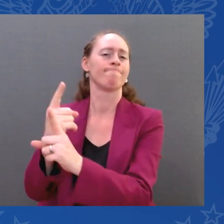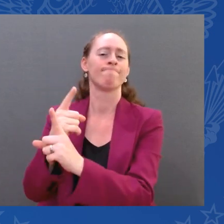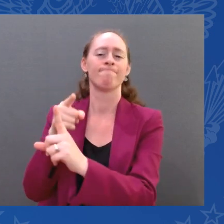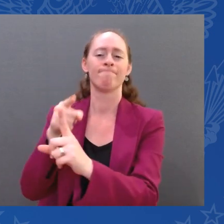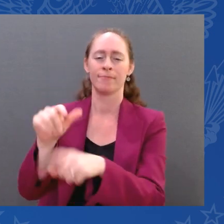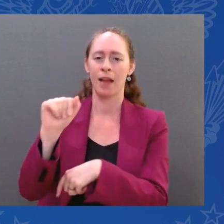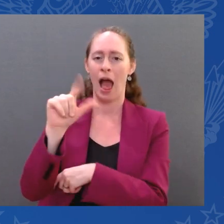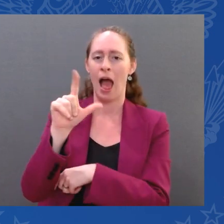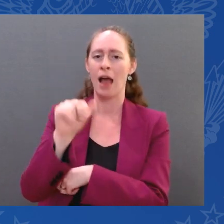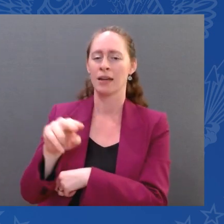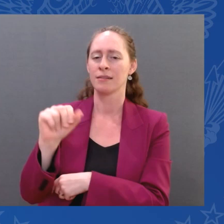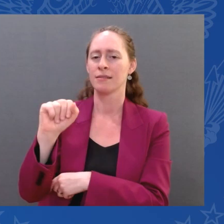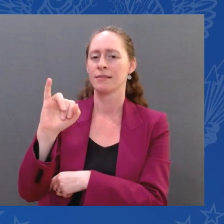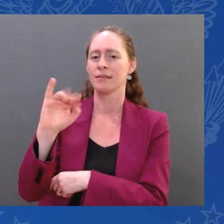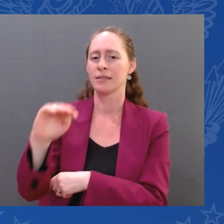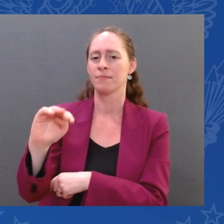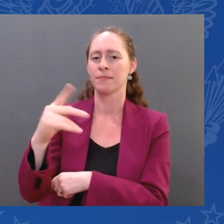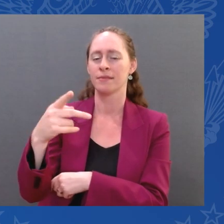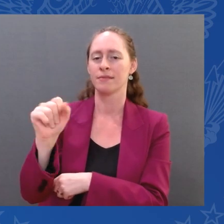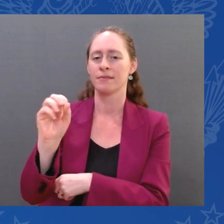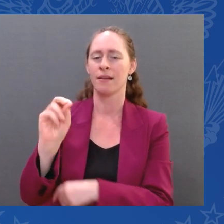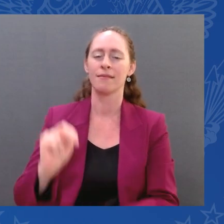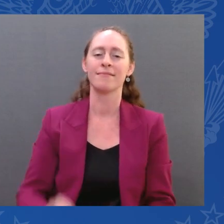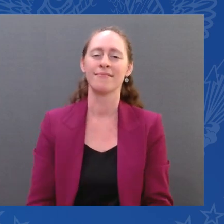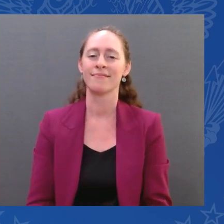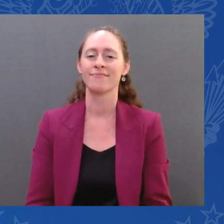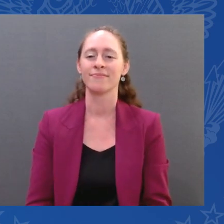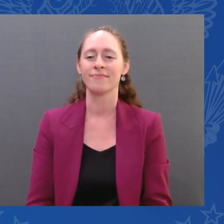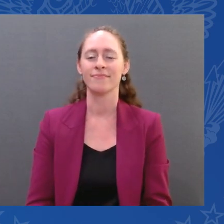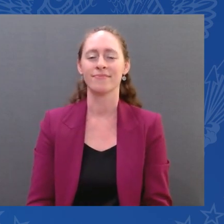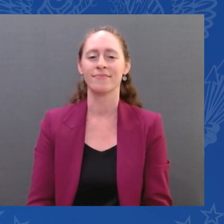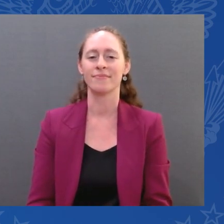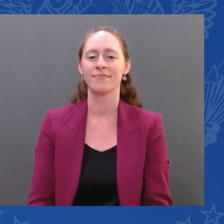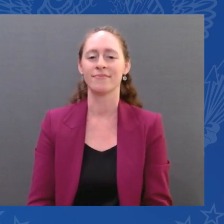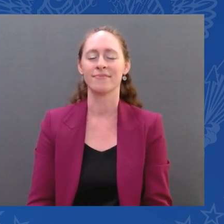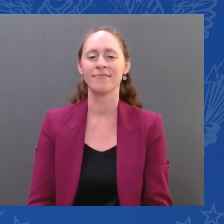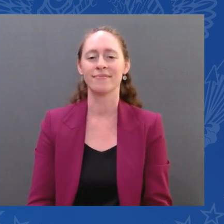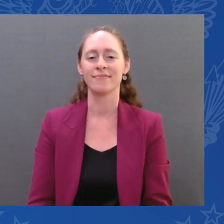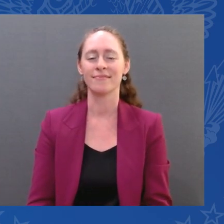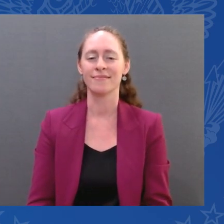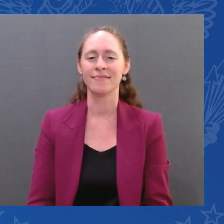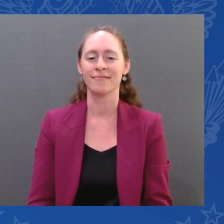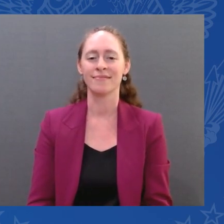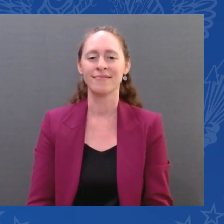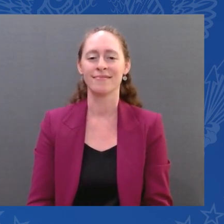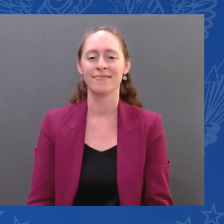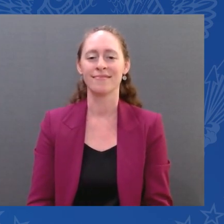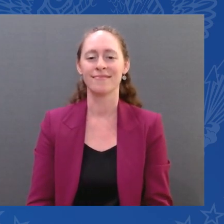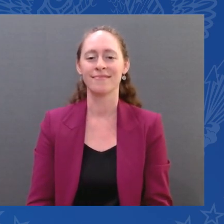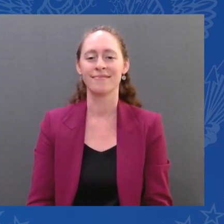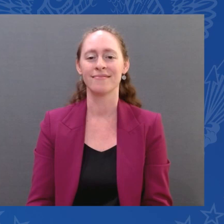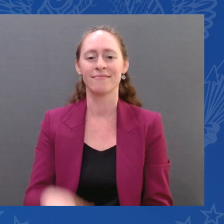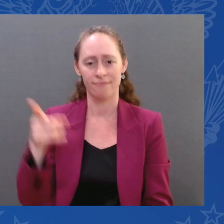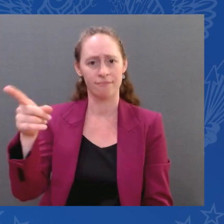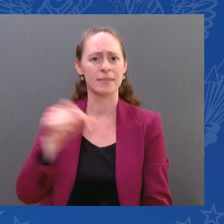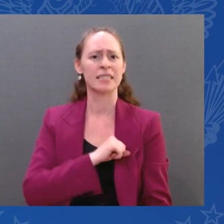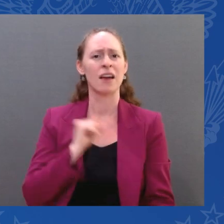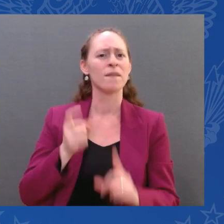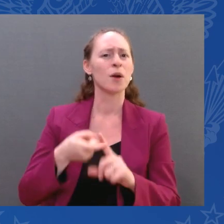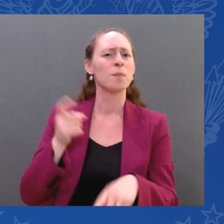Former United States senator from his beloved Wyoming Republican. We served together in the United States Senate for nearly two decades.